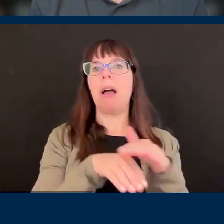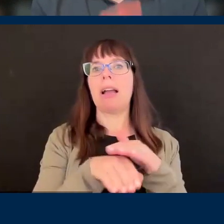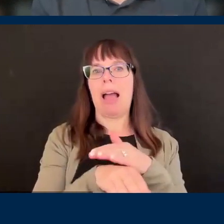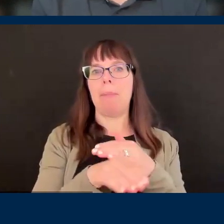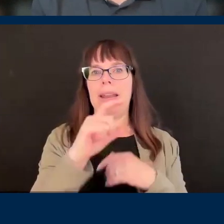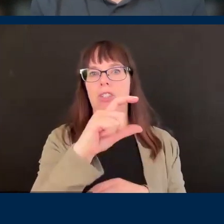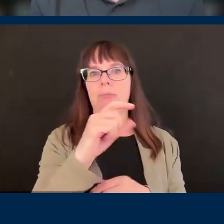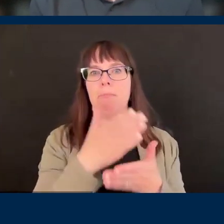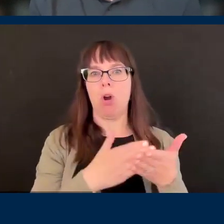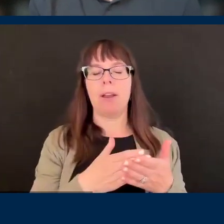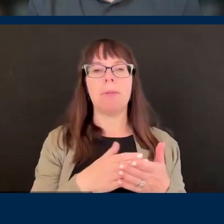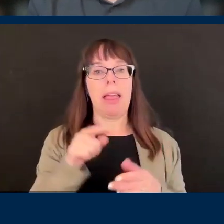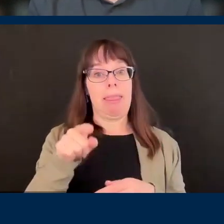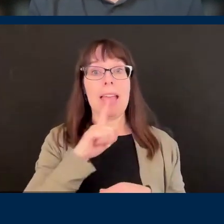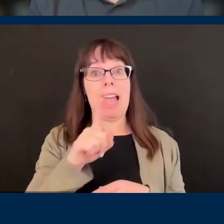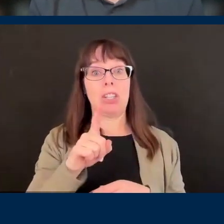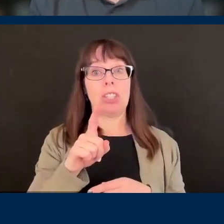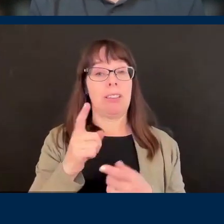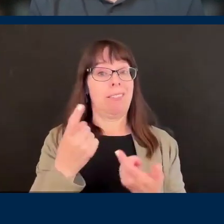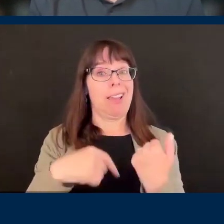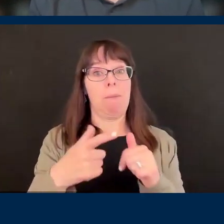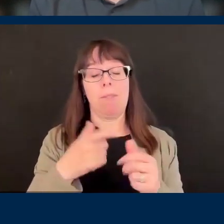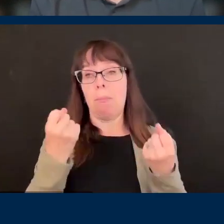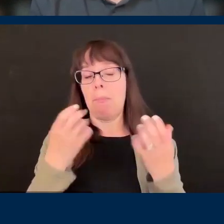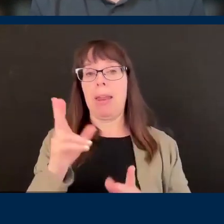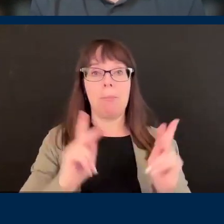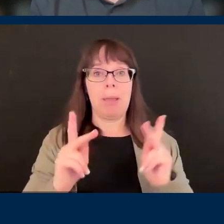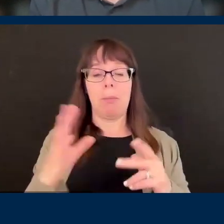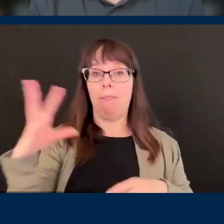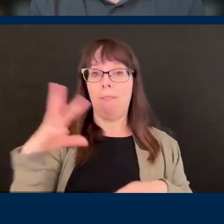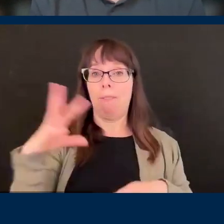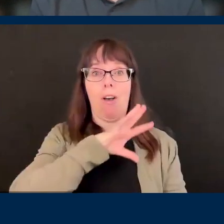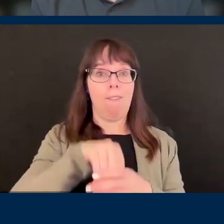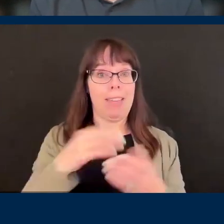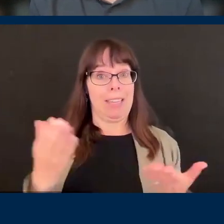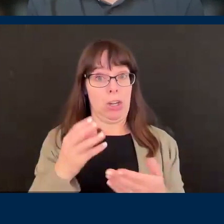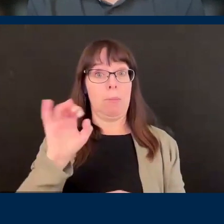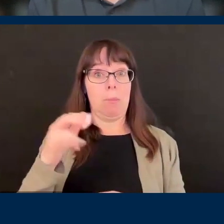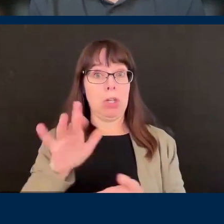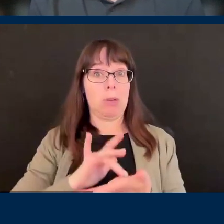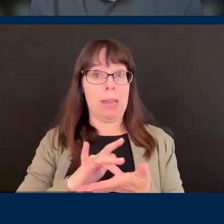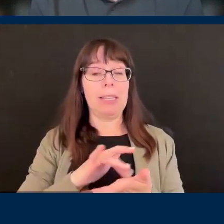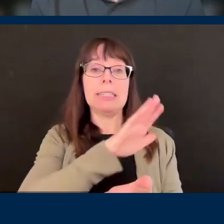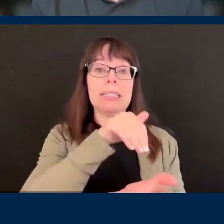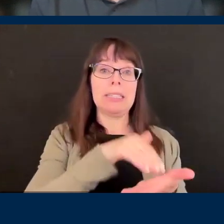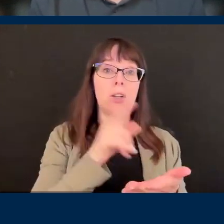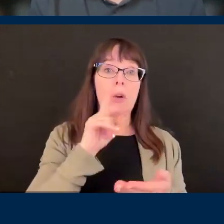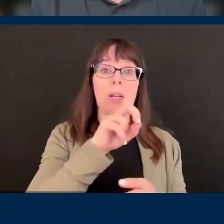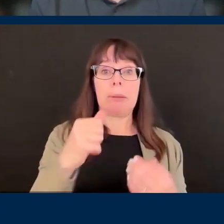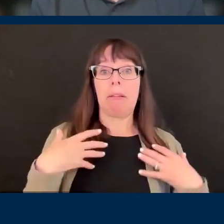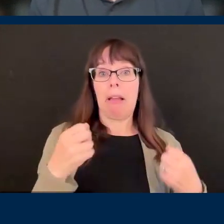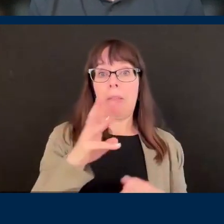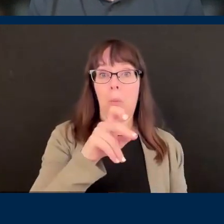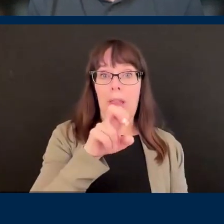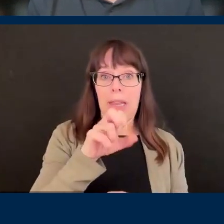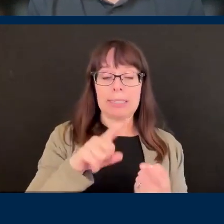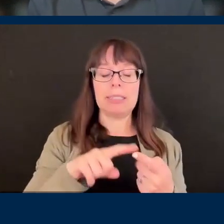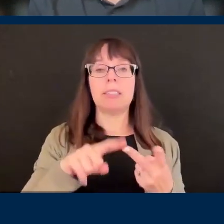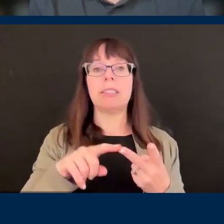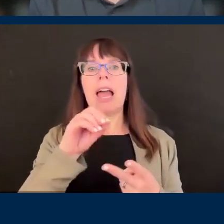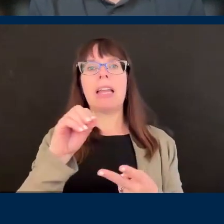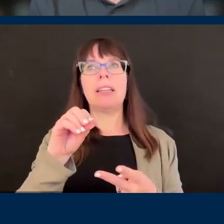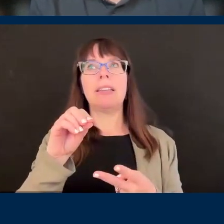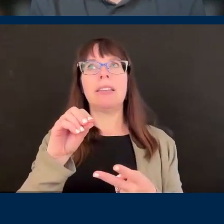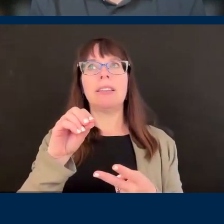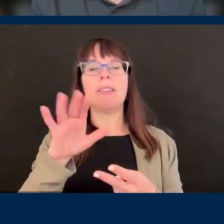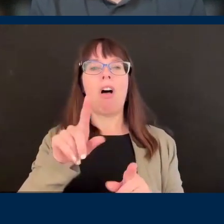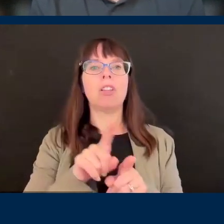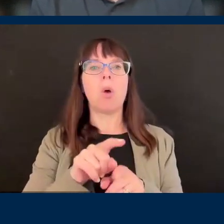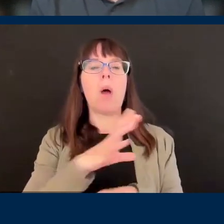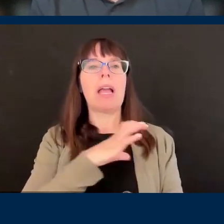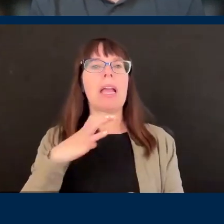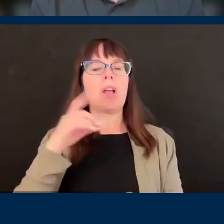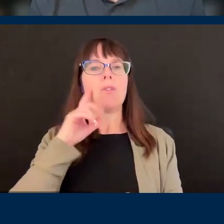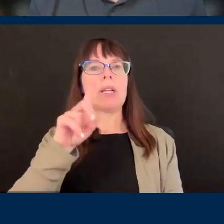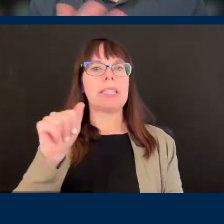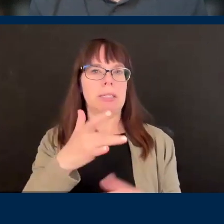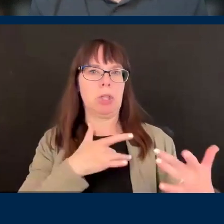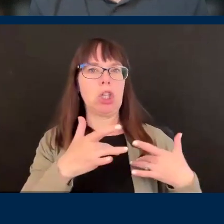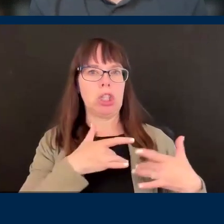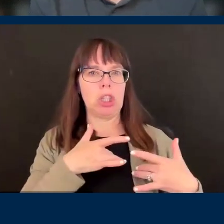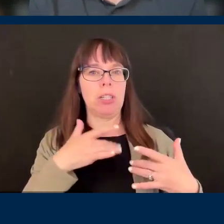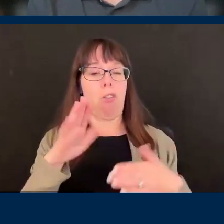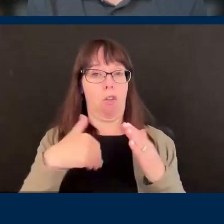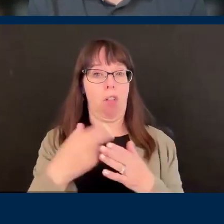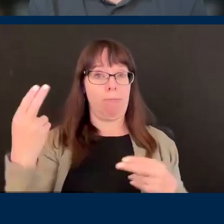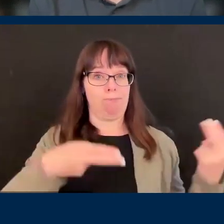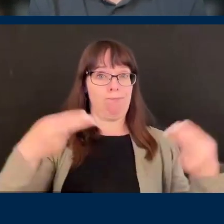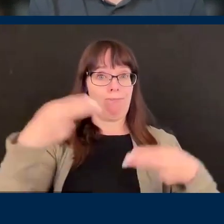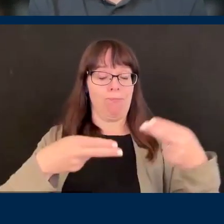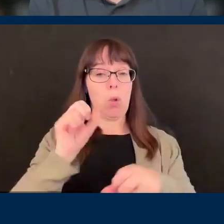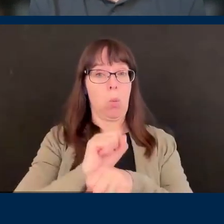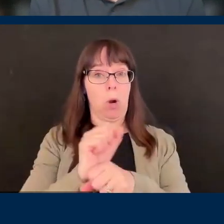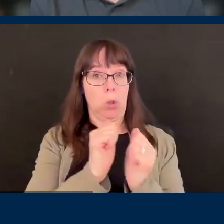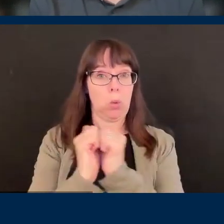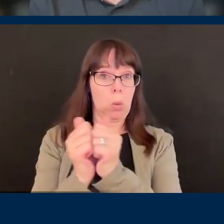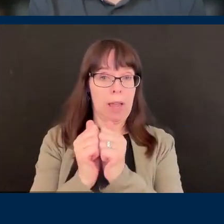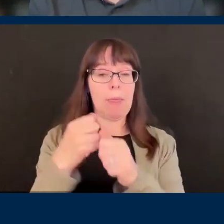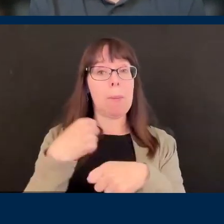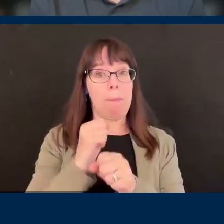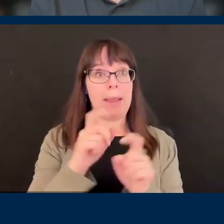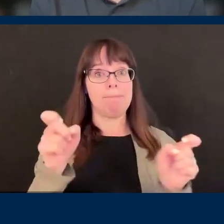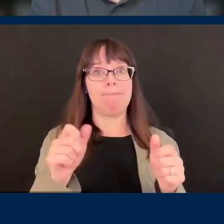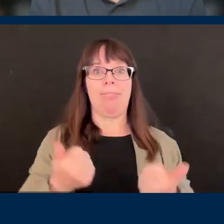This was actually the fruit of many people getting involved here in Michigan Medicine Center for Disability, Health and Wellness and also the the Council for Disability Concerns was able to work on this and make this go live a few years ago.